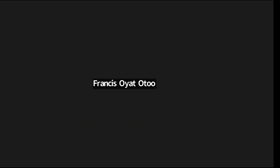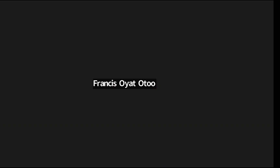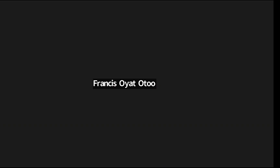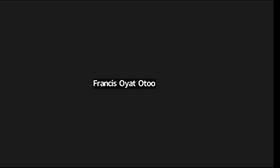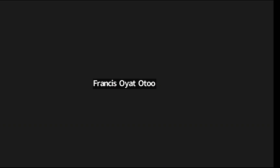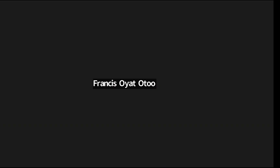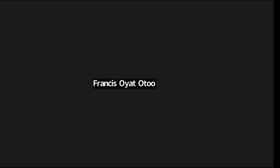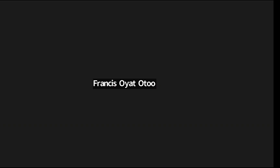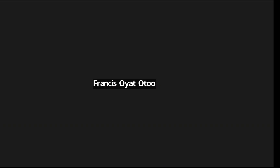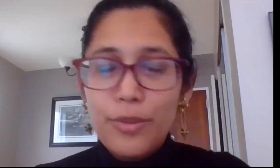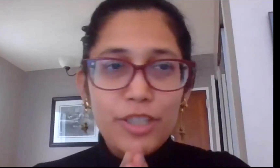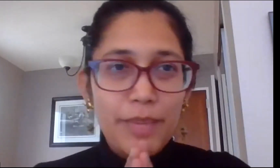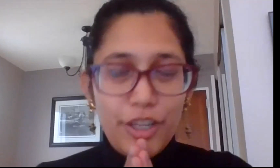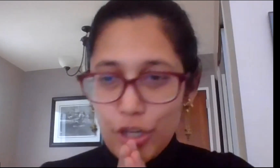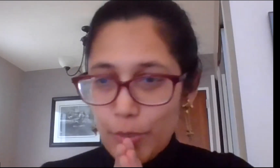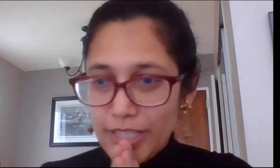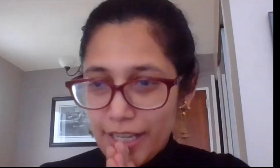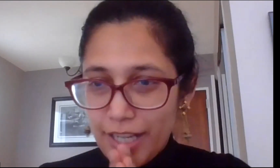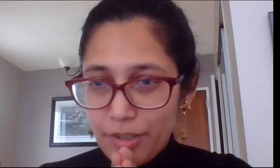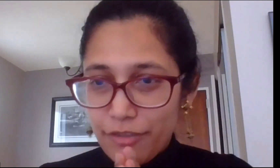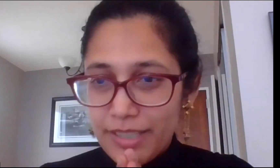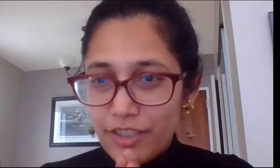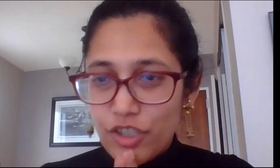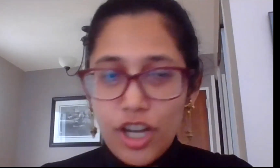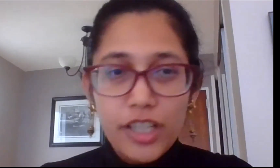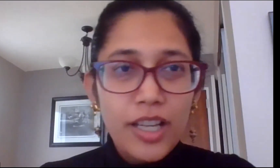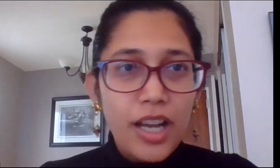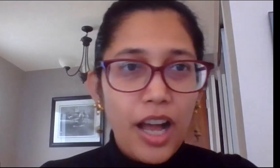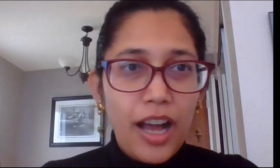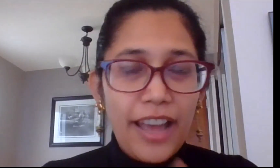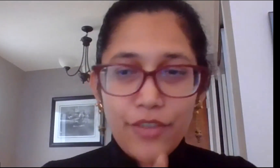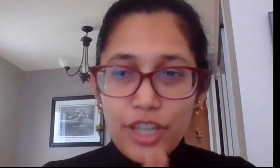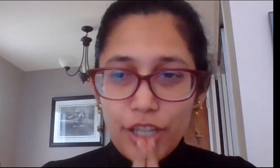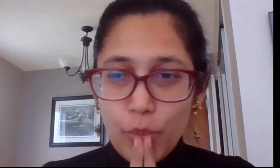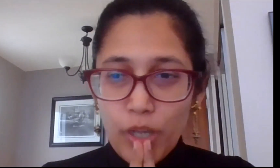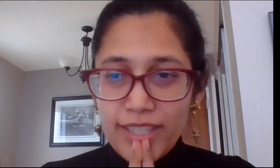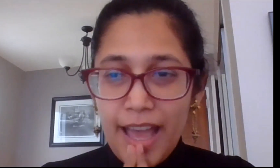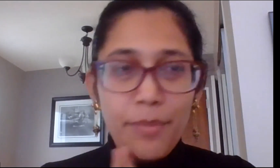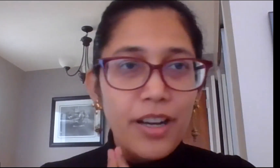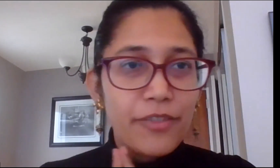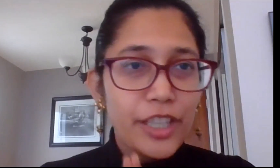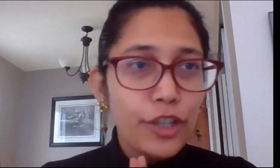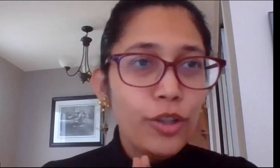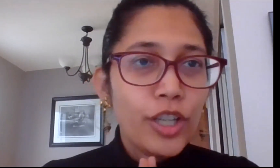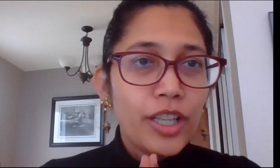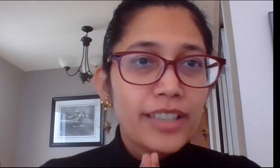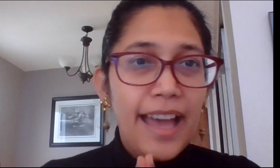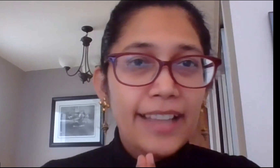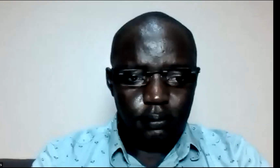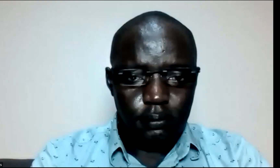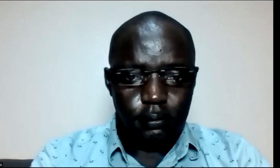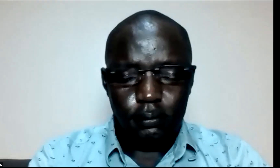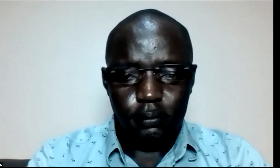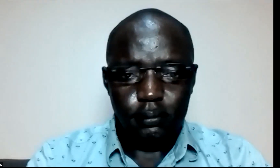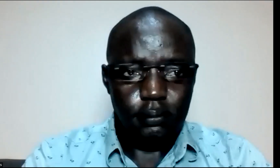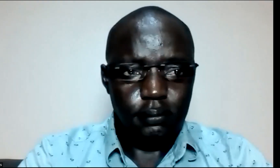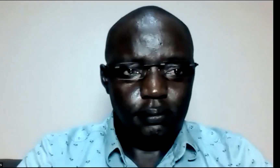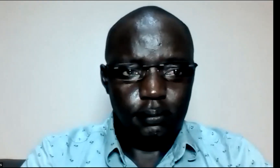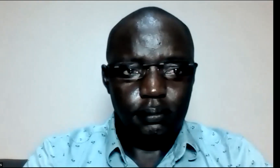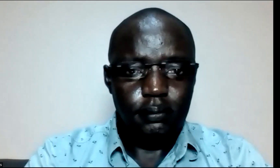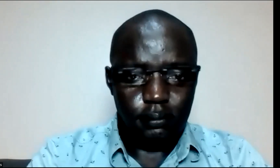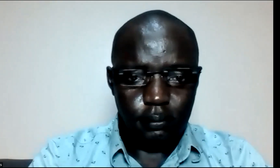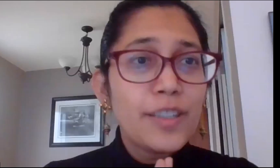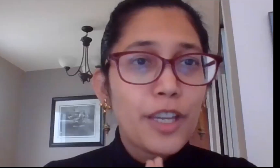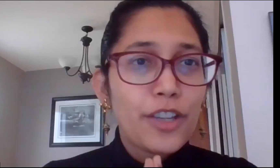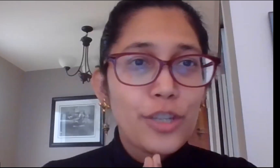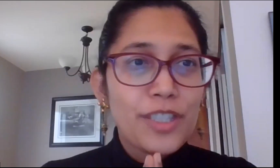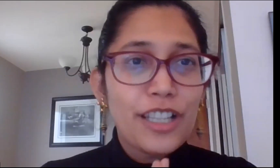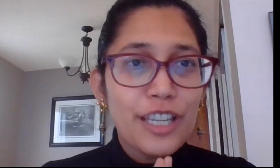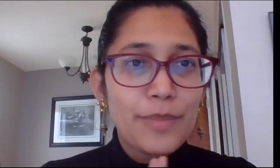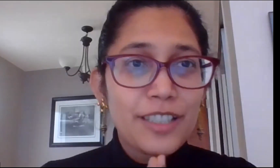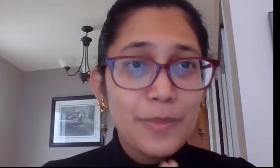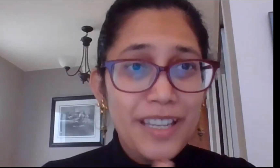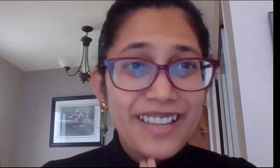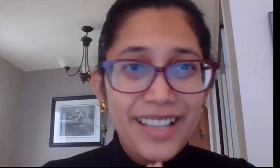John, I have shared on Whatsapp a video that Evelyn has recorded for us because she was not able to speak directly.